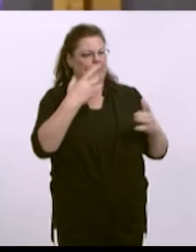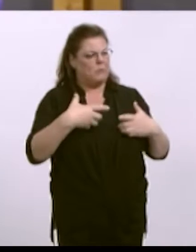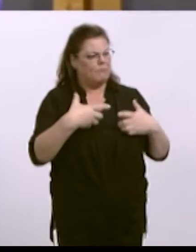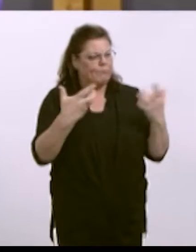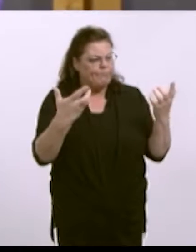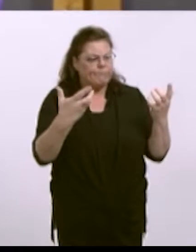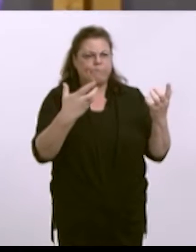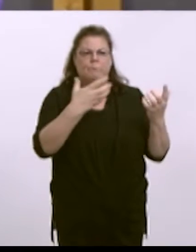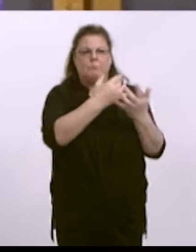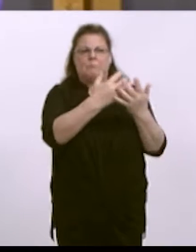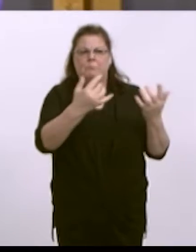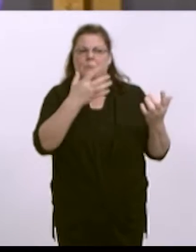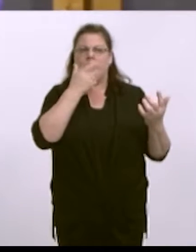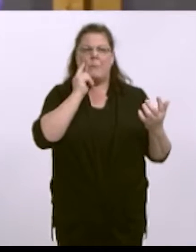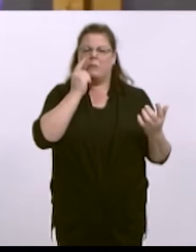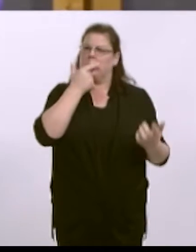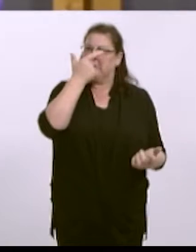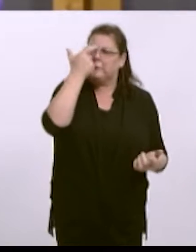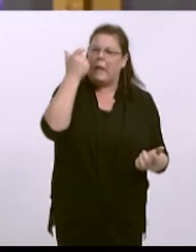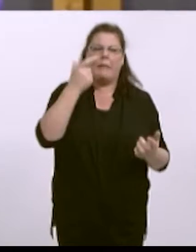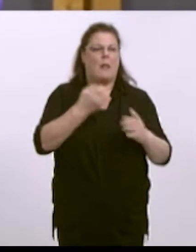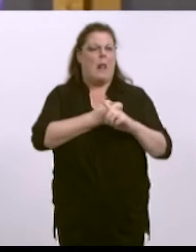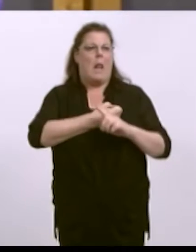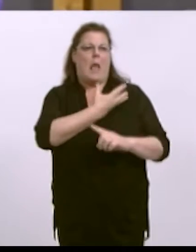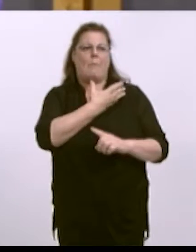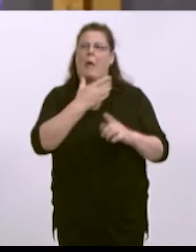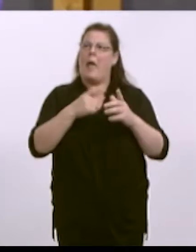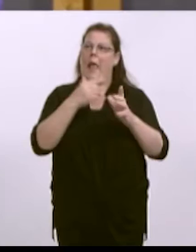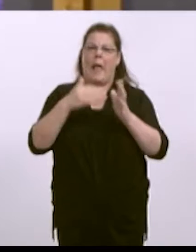amongst the public at large that Labour AMs were whipped last week to vote against the